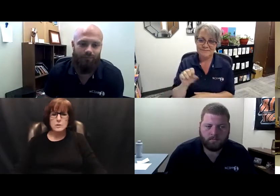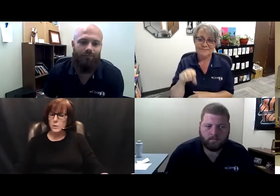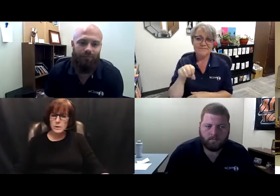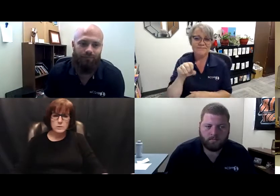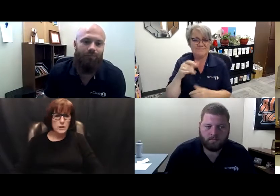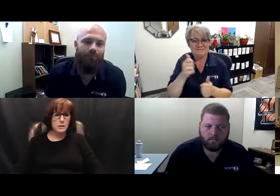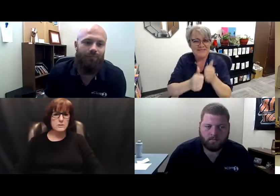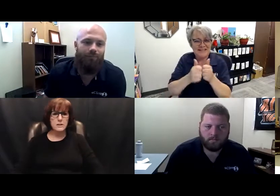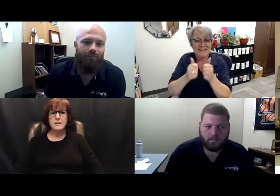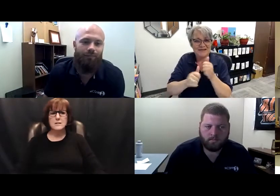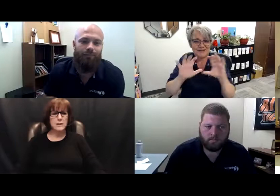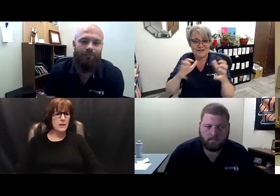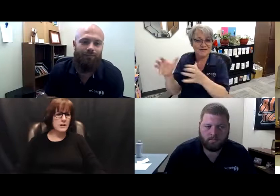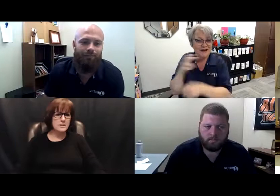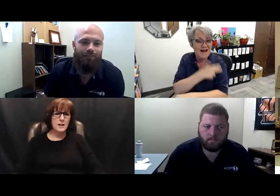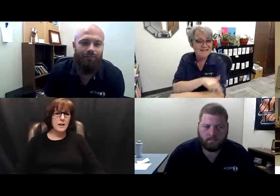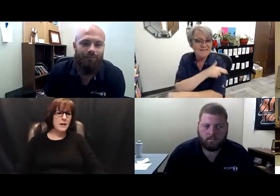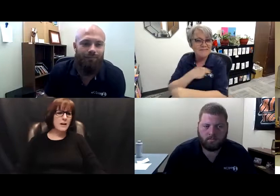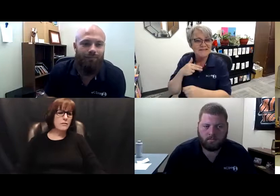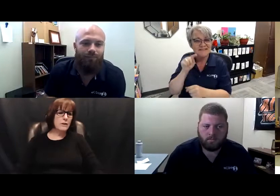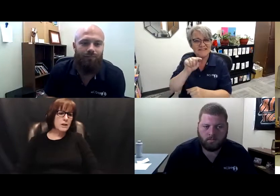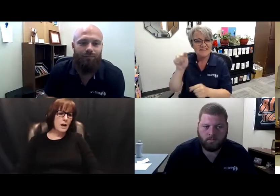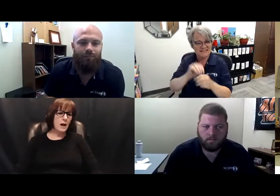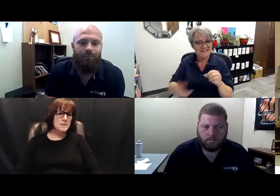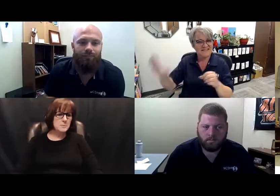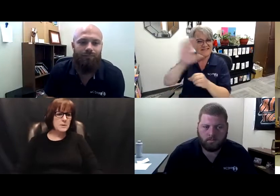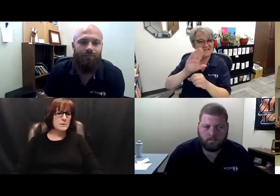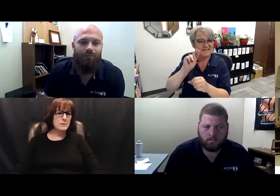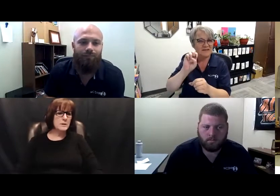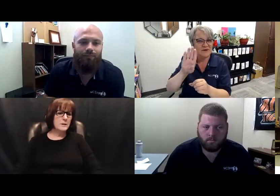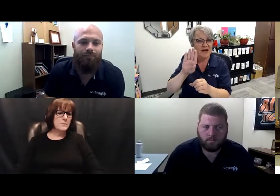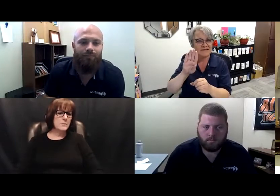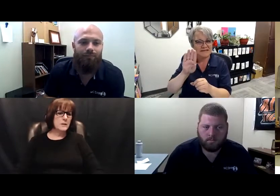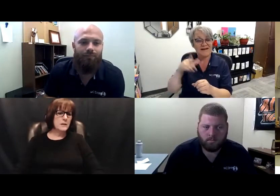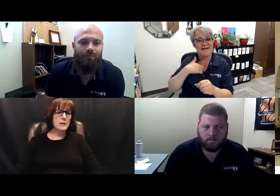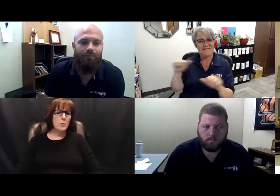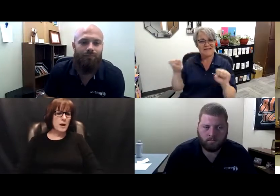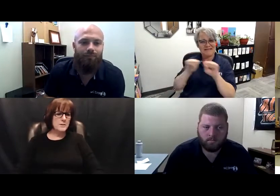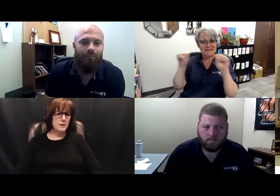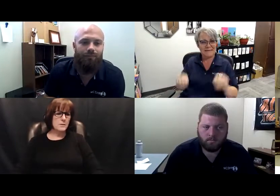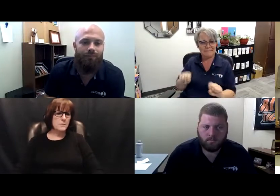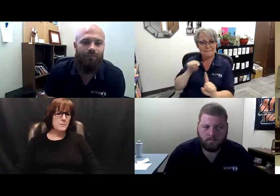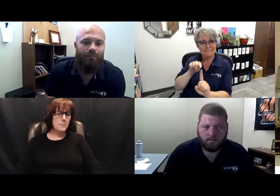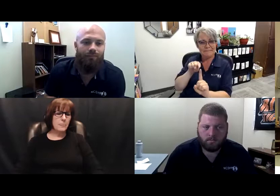do you do next. Yeah that's very nice every hospital in Nebraska